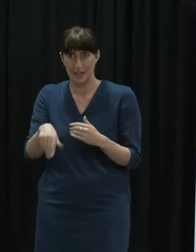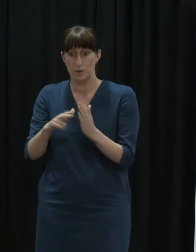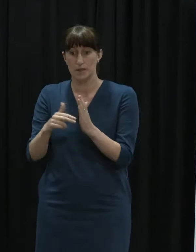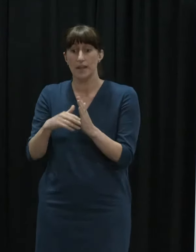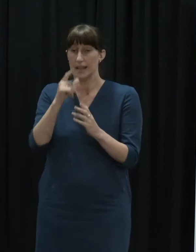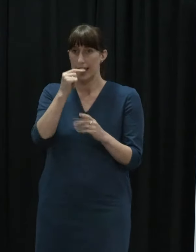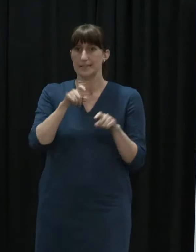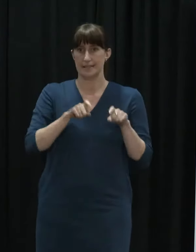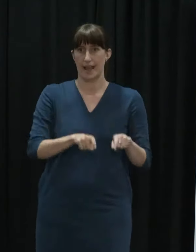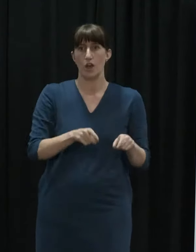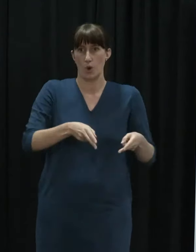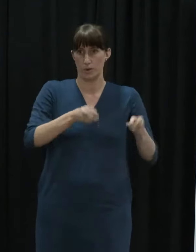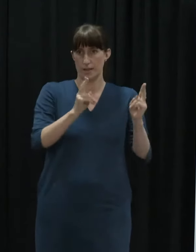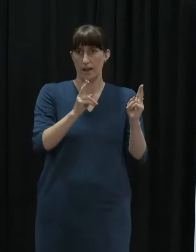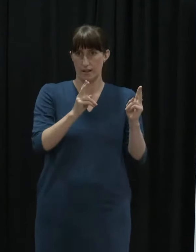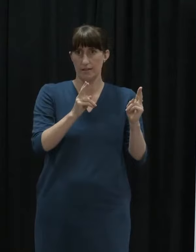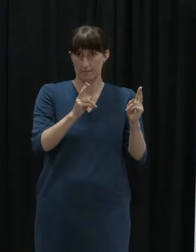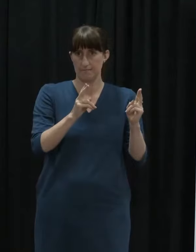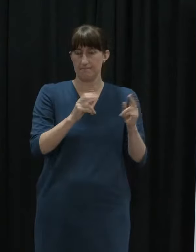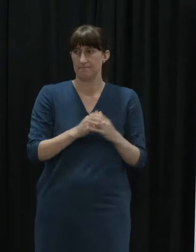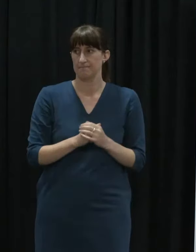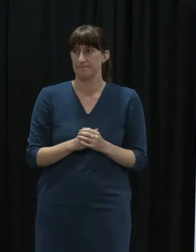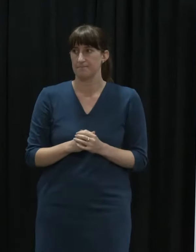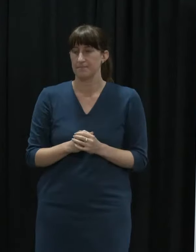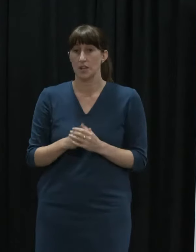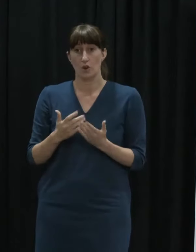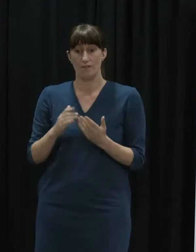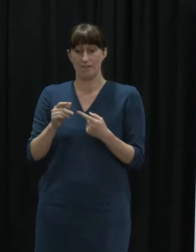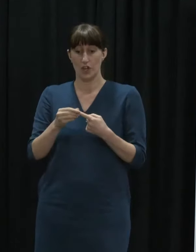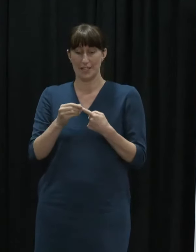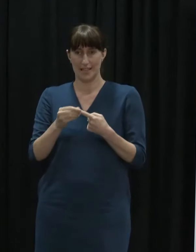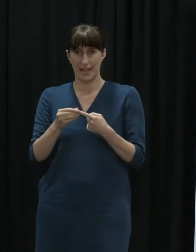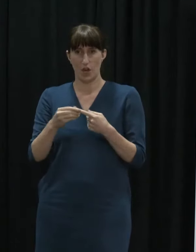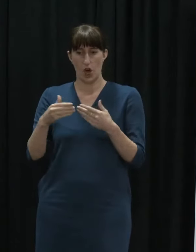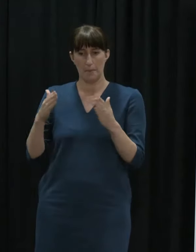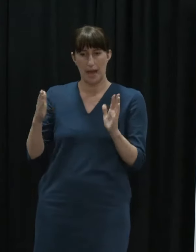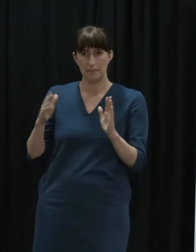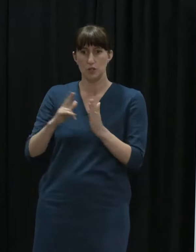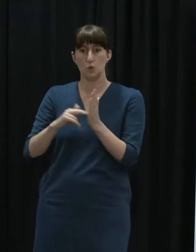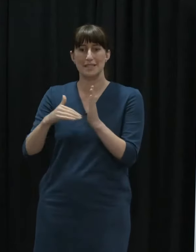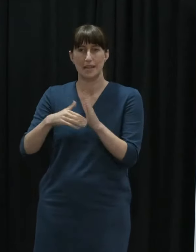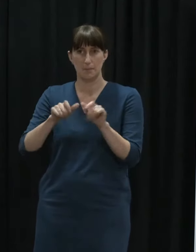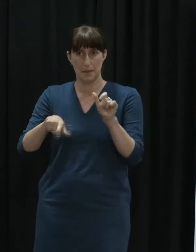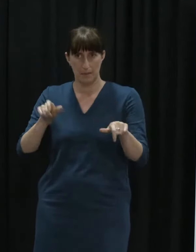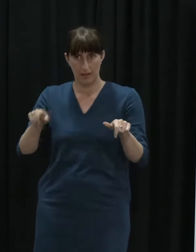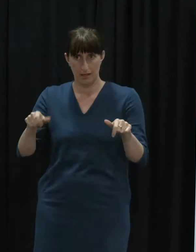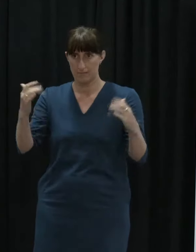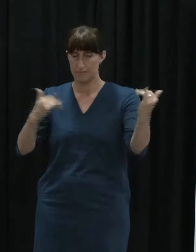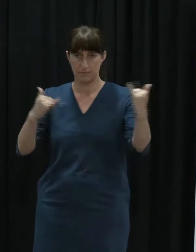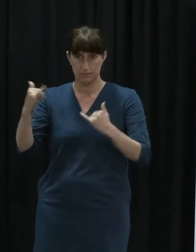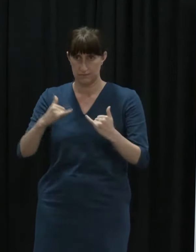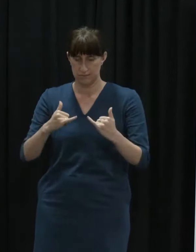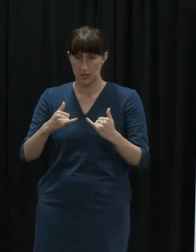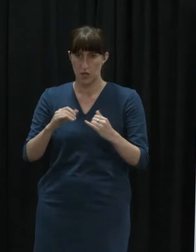So for those we have sequenced it, for those double vaccinate, for those who have a